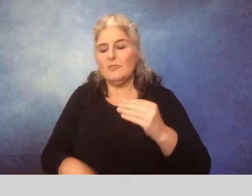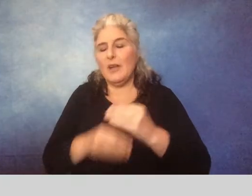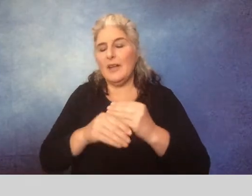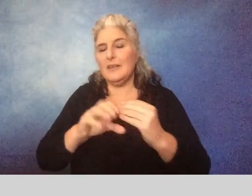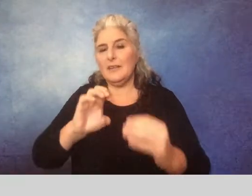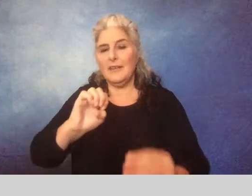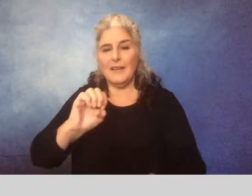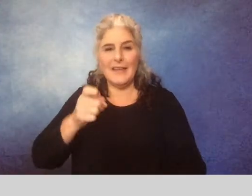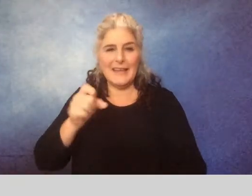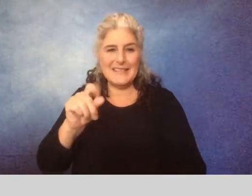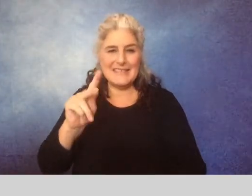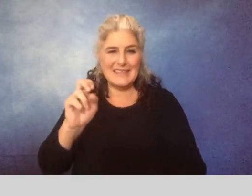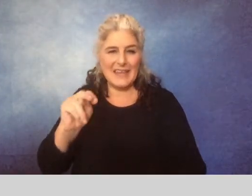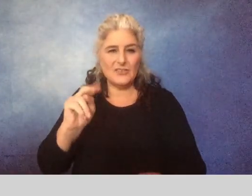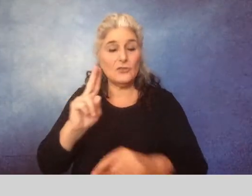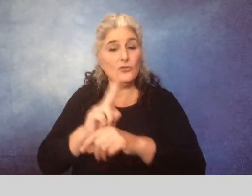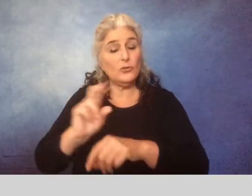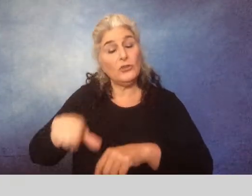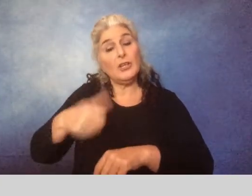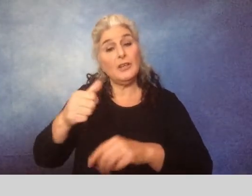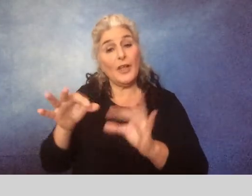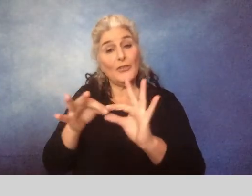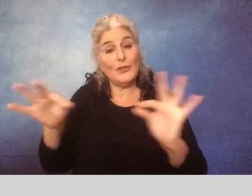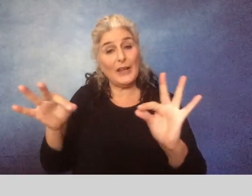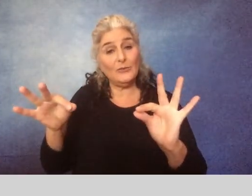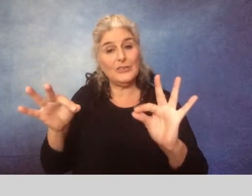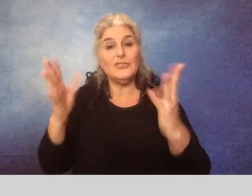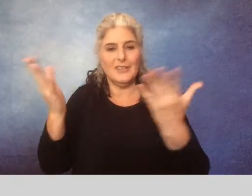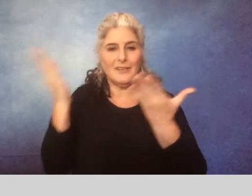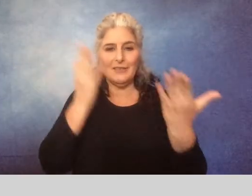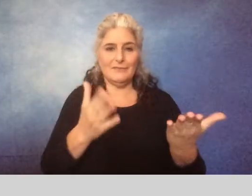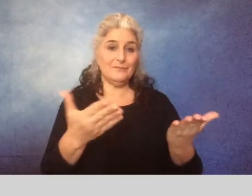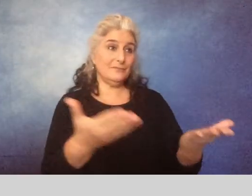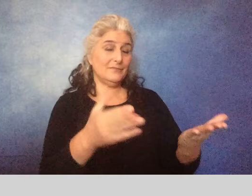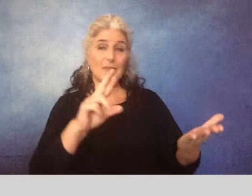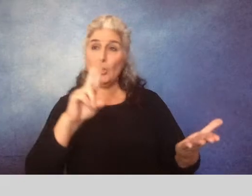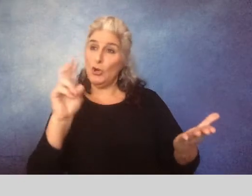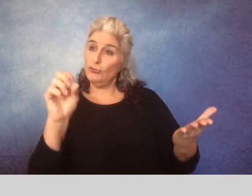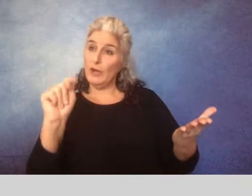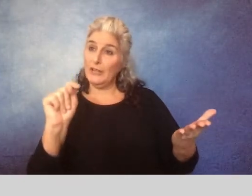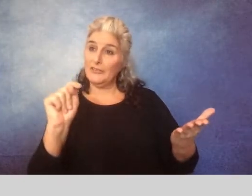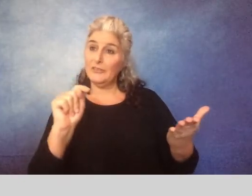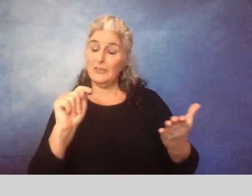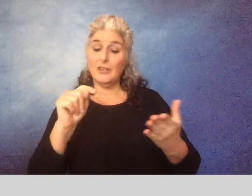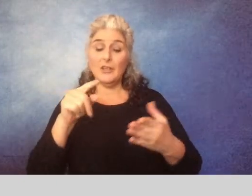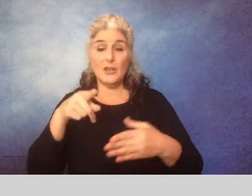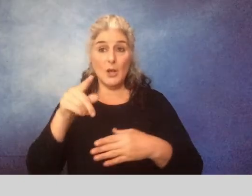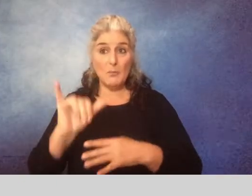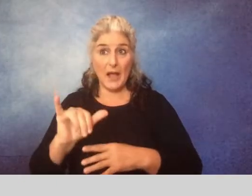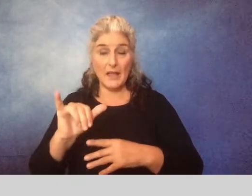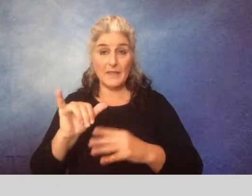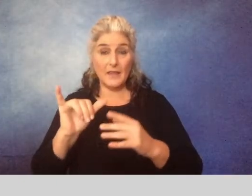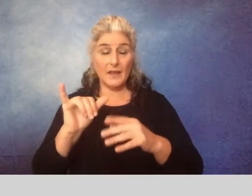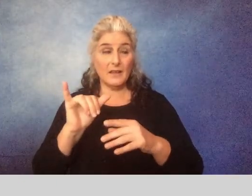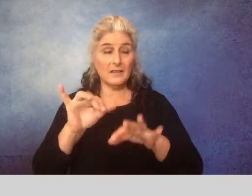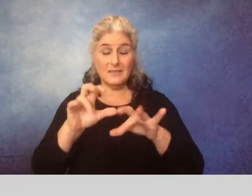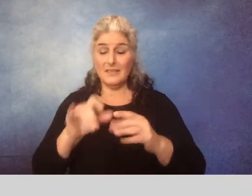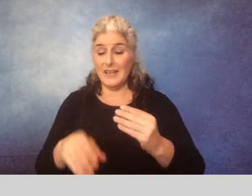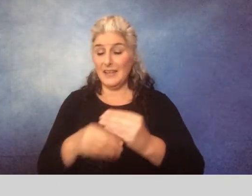Another language. Let's bring in Rust. Writing Python extensions in rust is a solved problem.